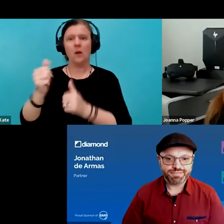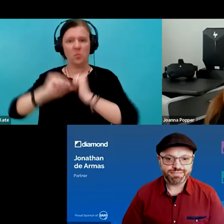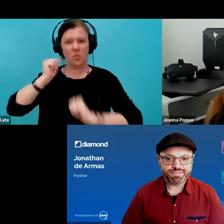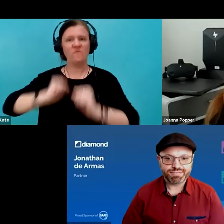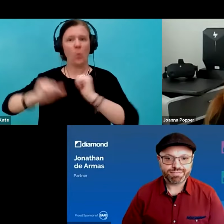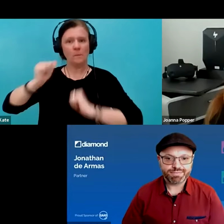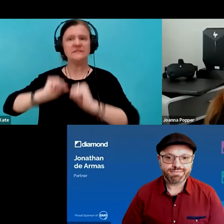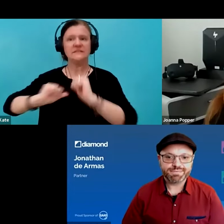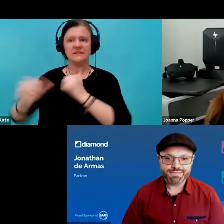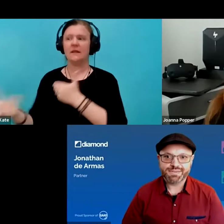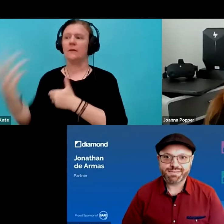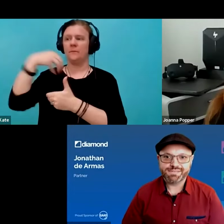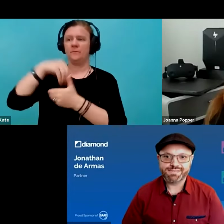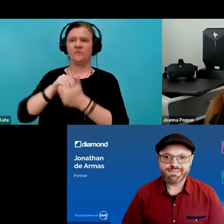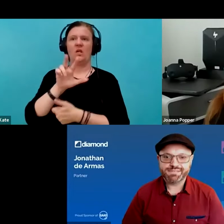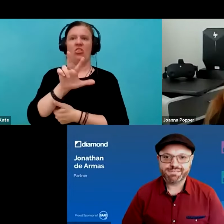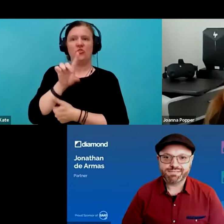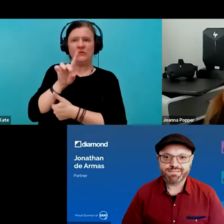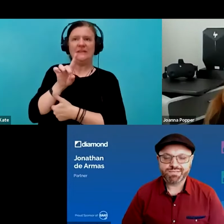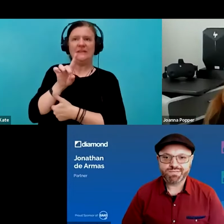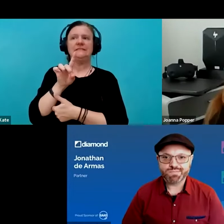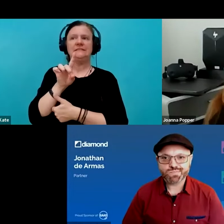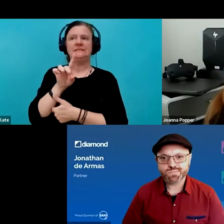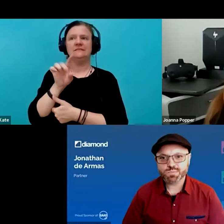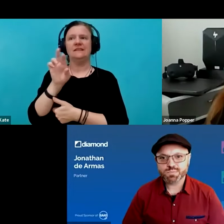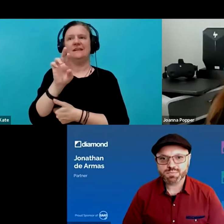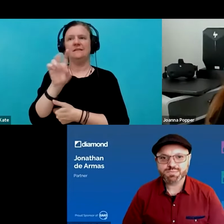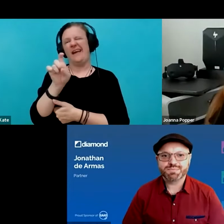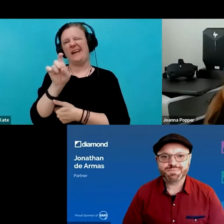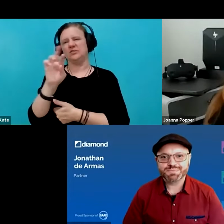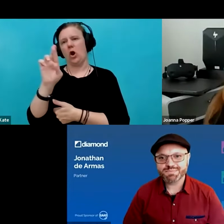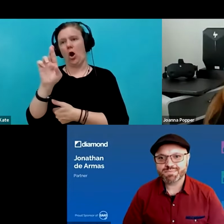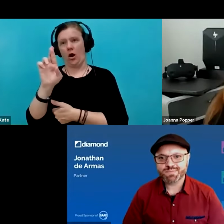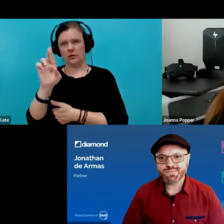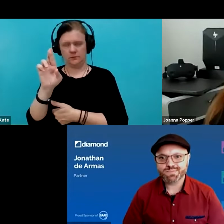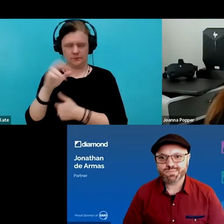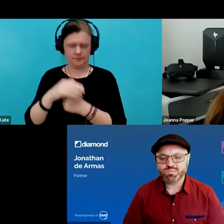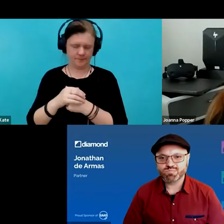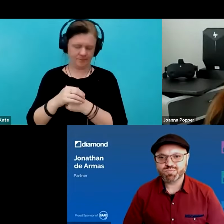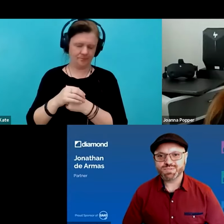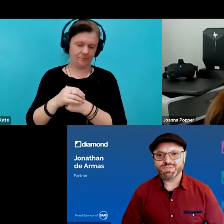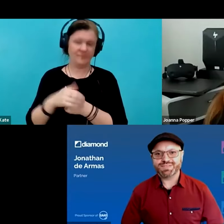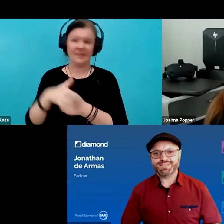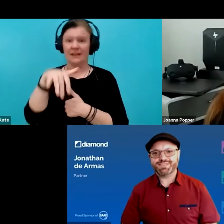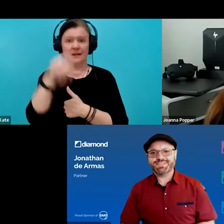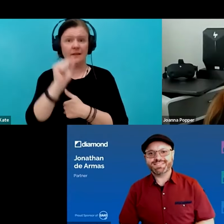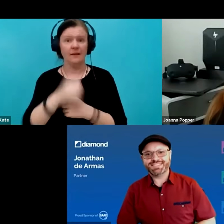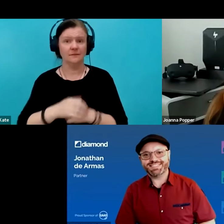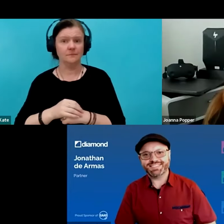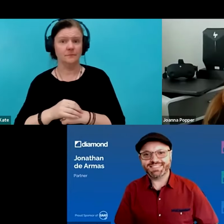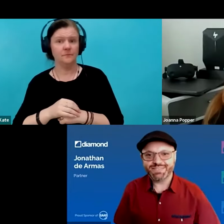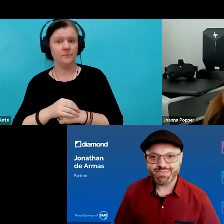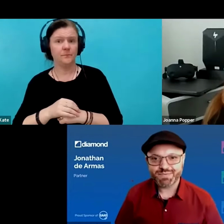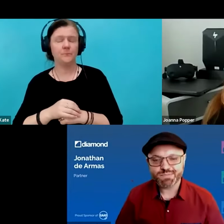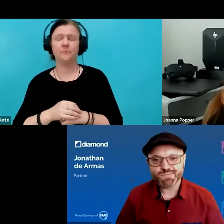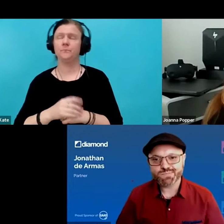into into three dimensional XR worlds. Christina Heller: So, so, yeah. I mean, it's just, it's, it's an exciting, it's